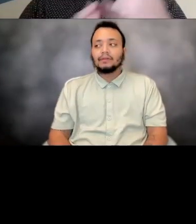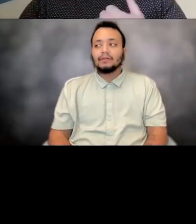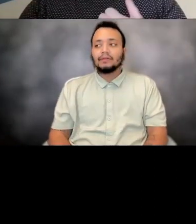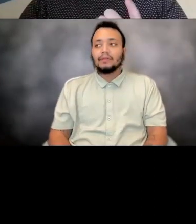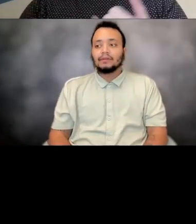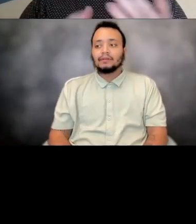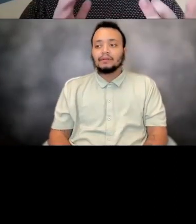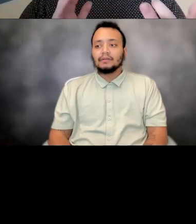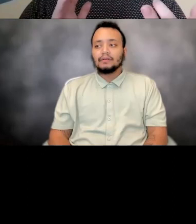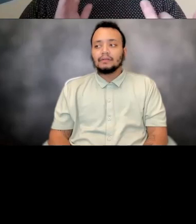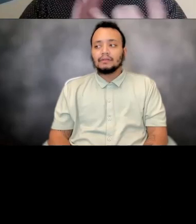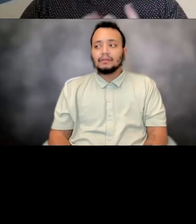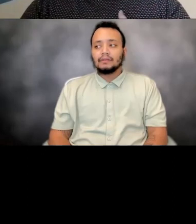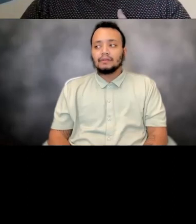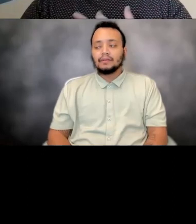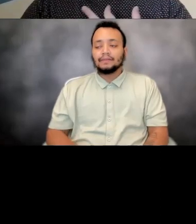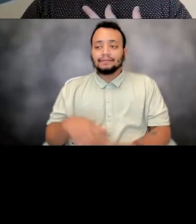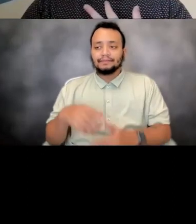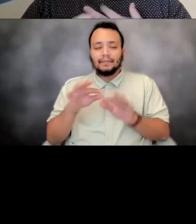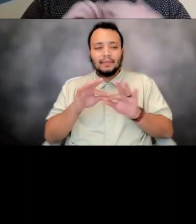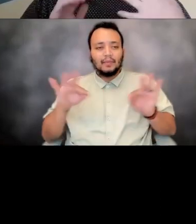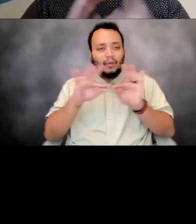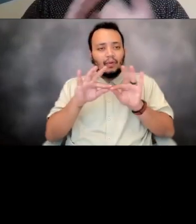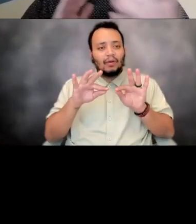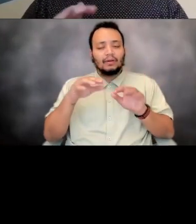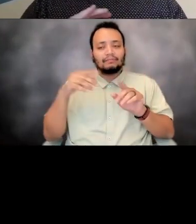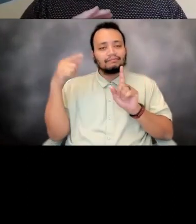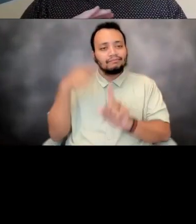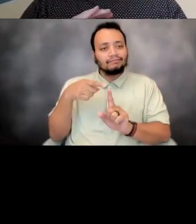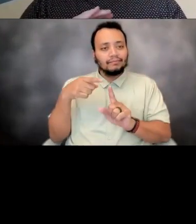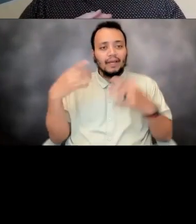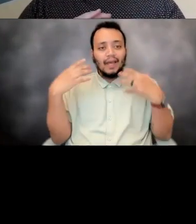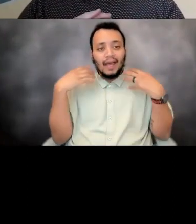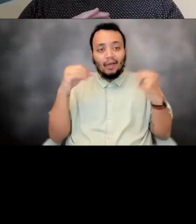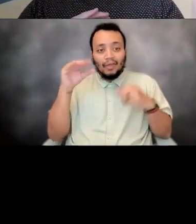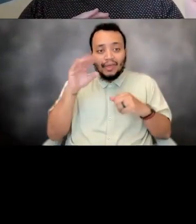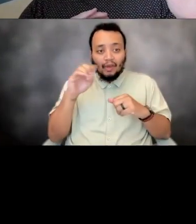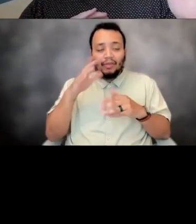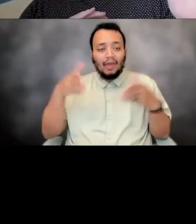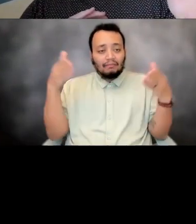trans-affirming and gender-affirming care was a major theme in our sessions.